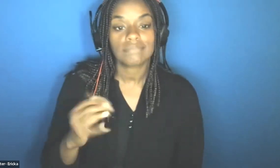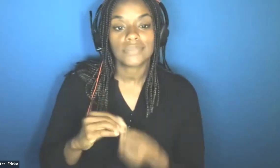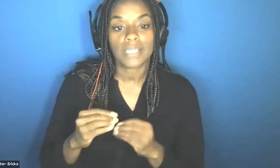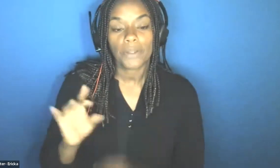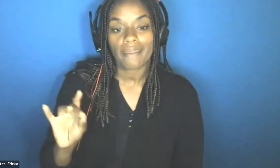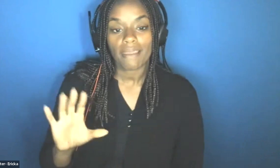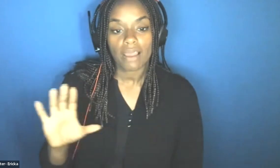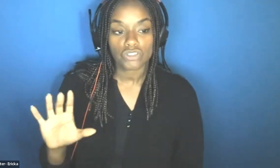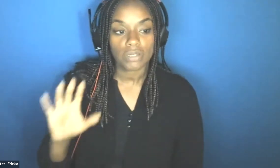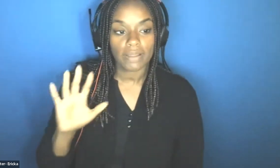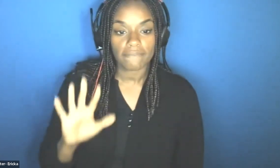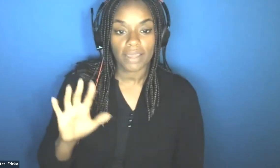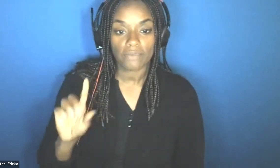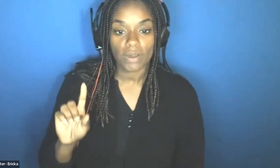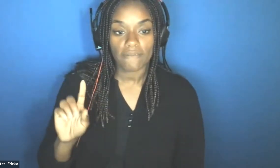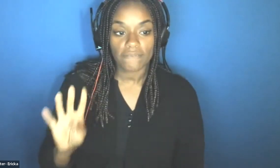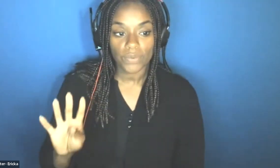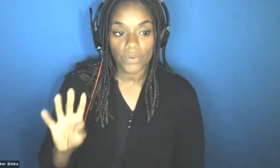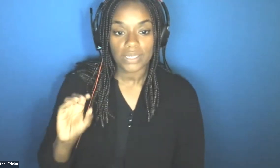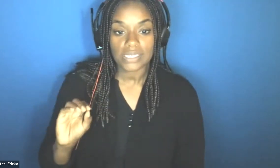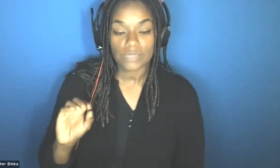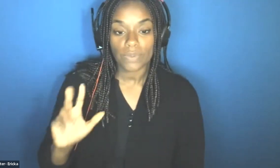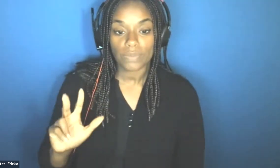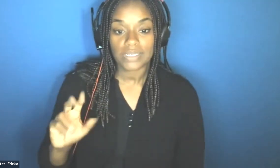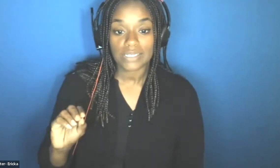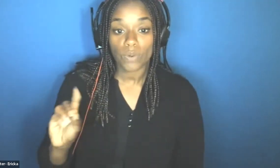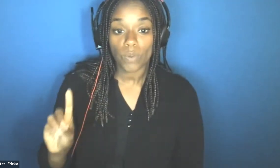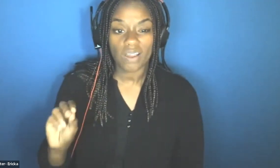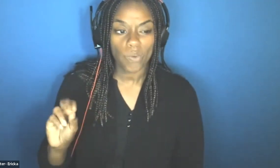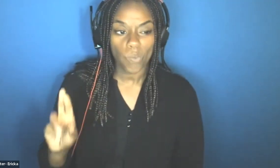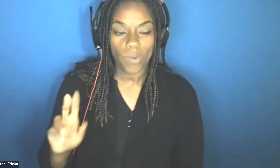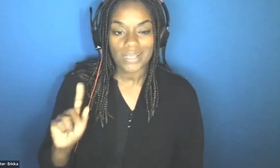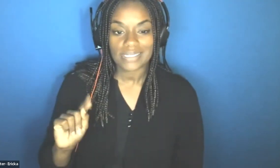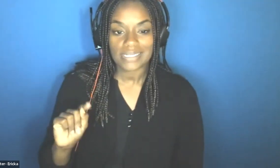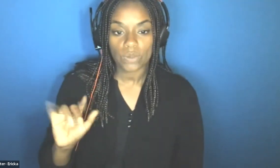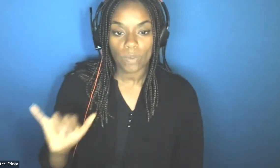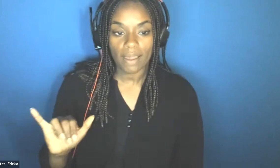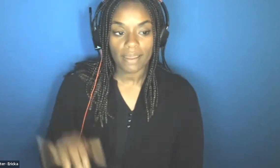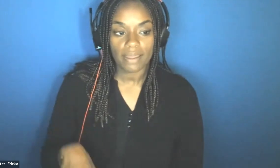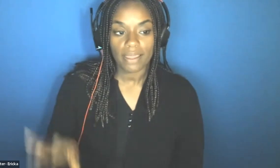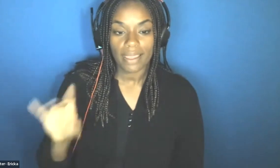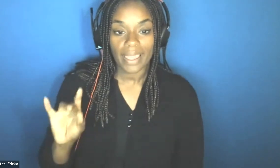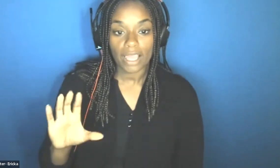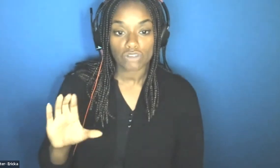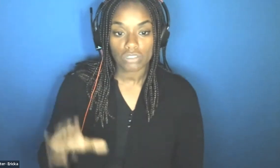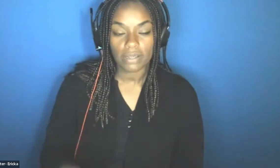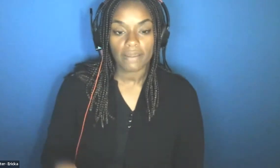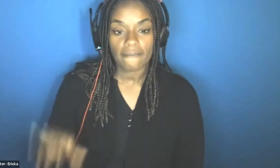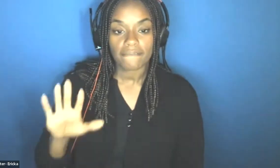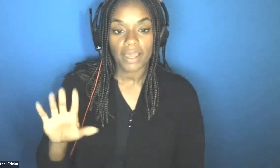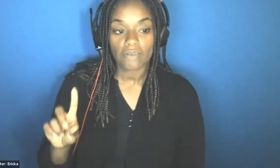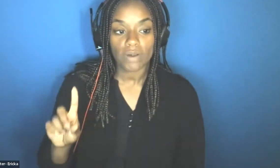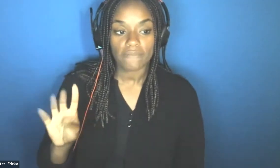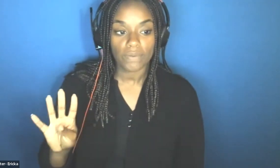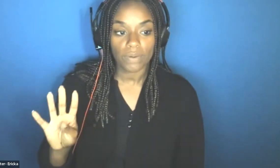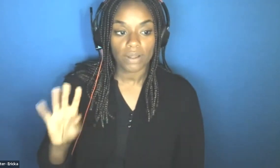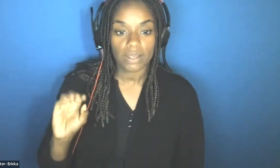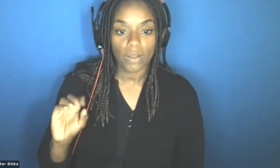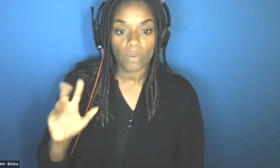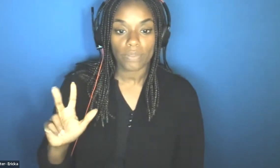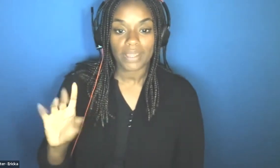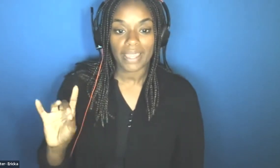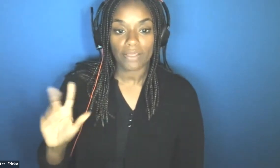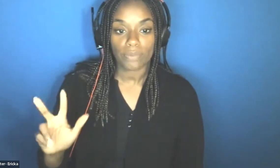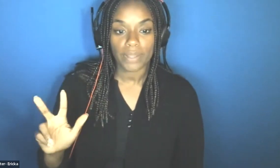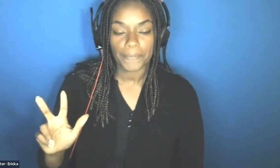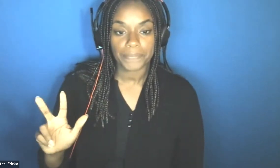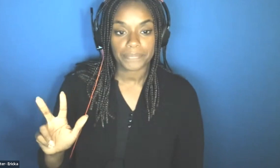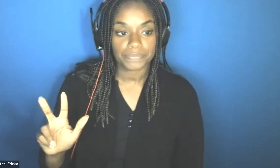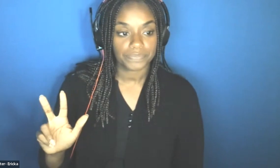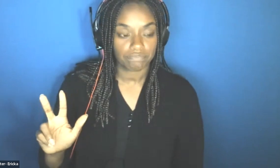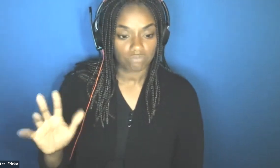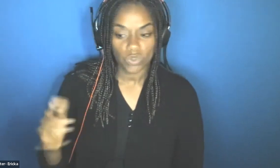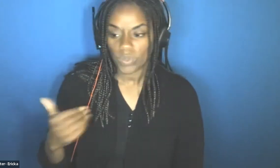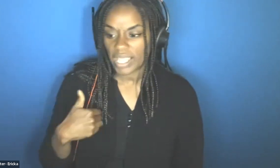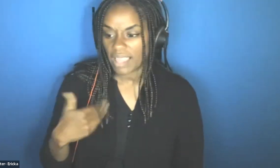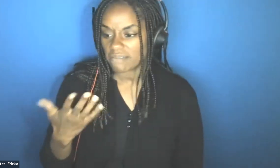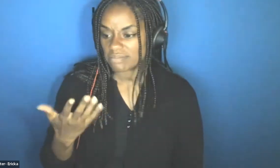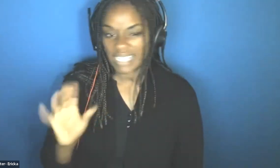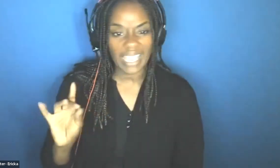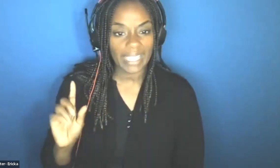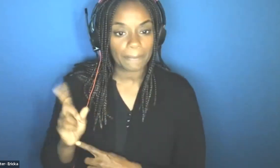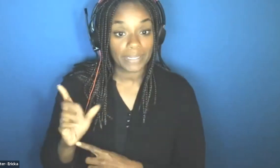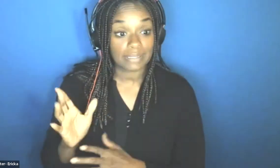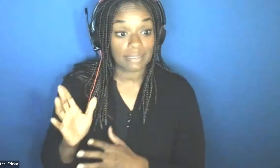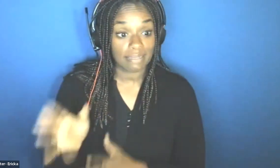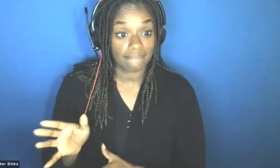Go to their website.